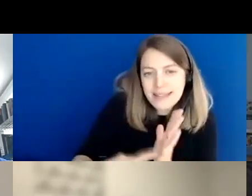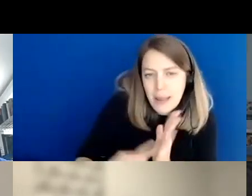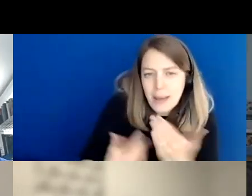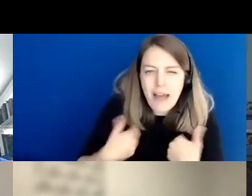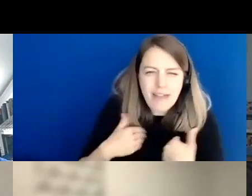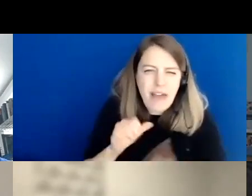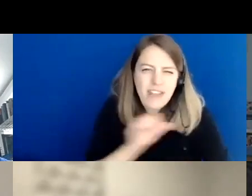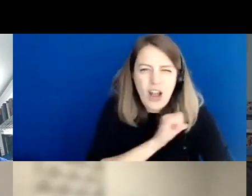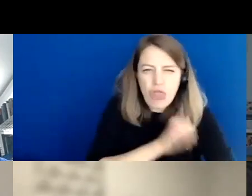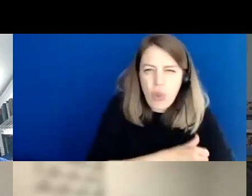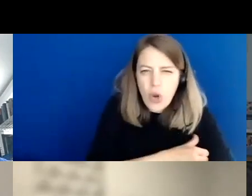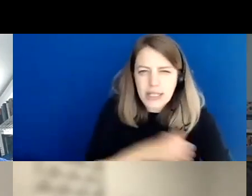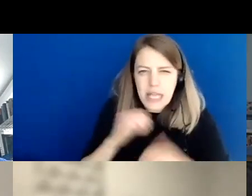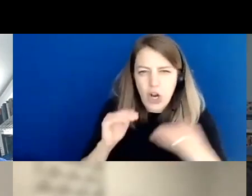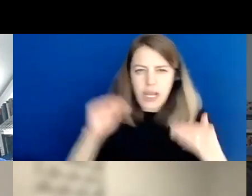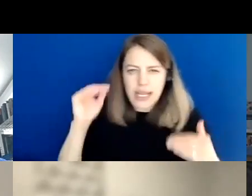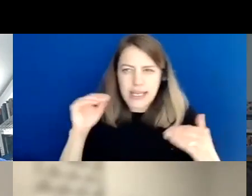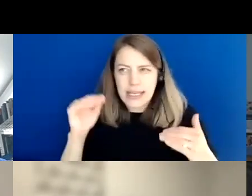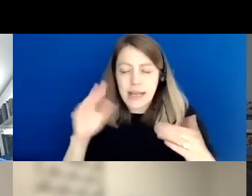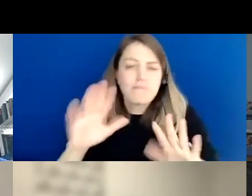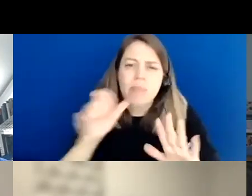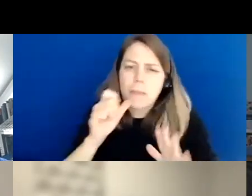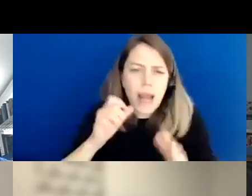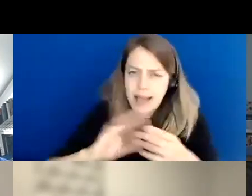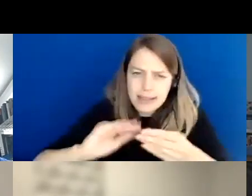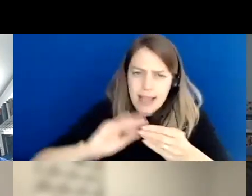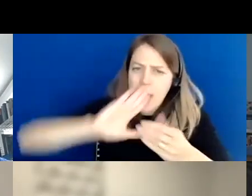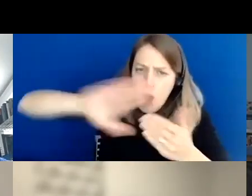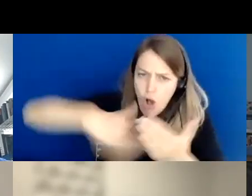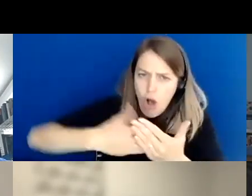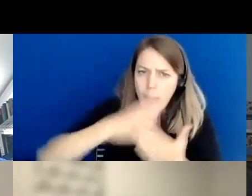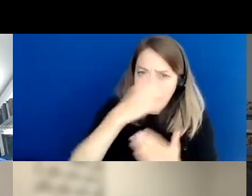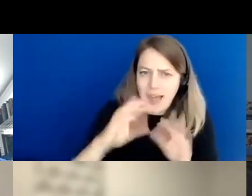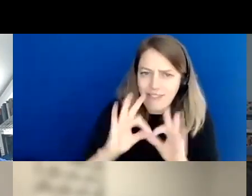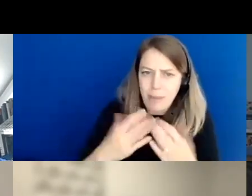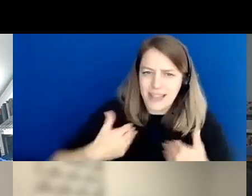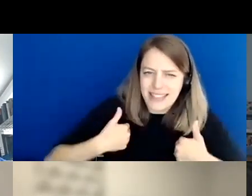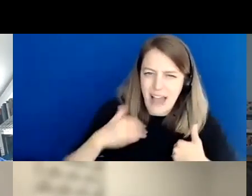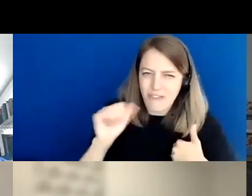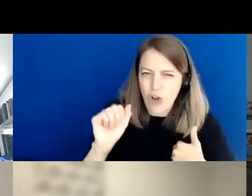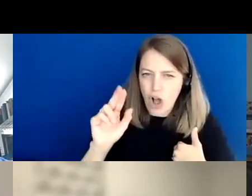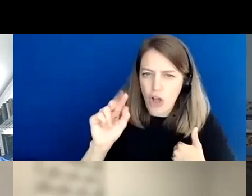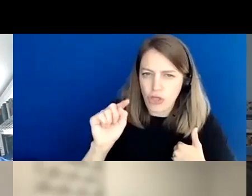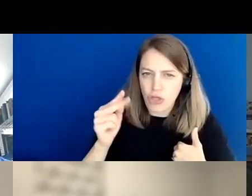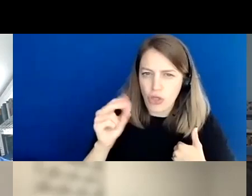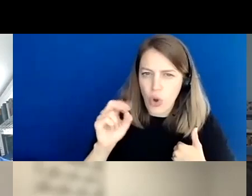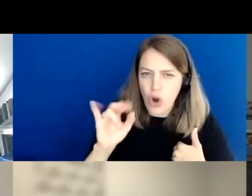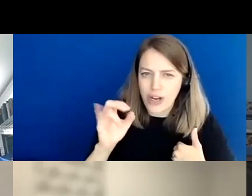I'm not saying that all black families have an authoritarian streak, not at all because that would be a form of internalized racism itself.